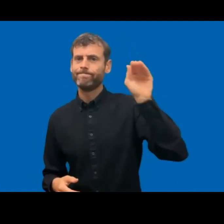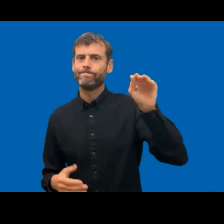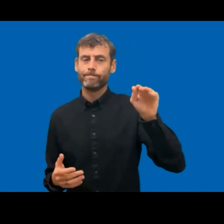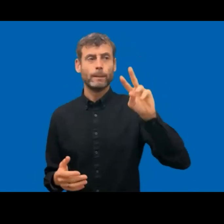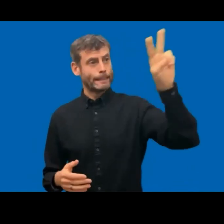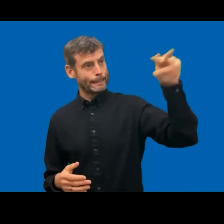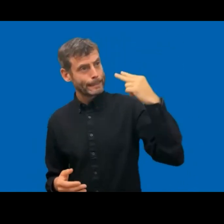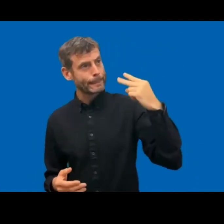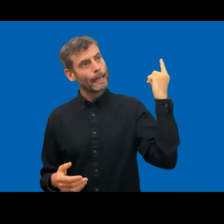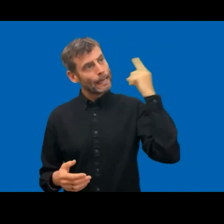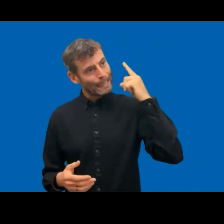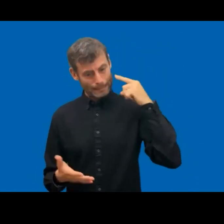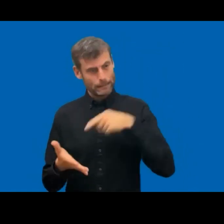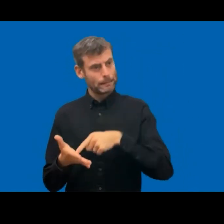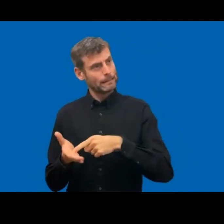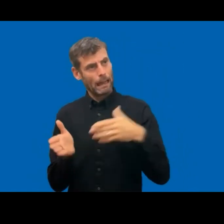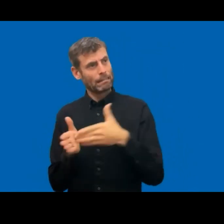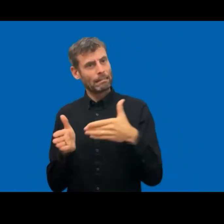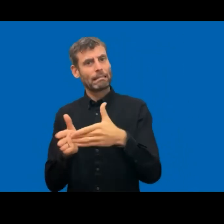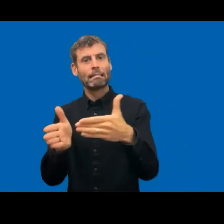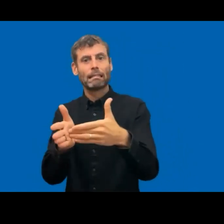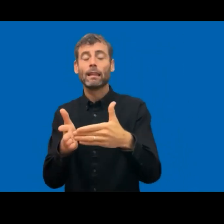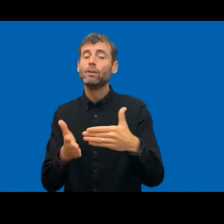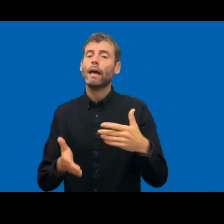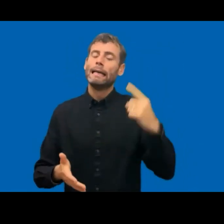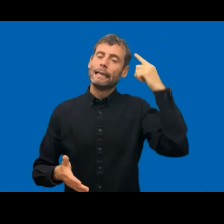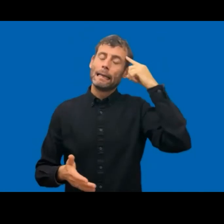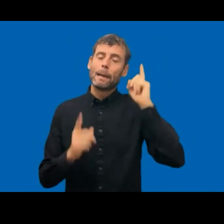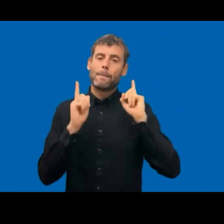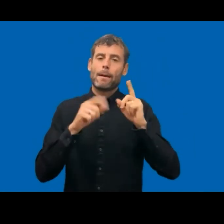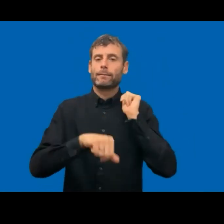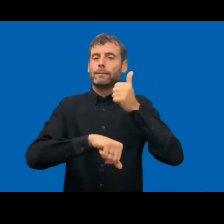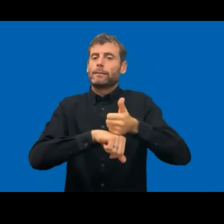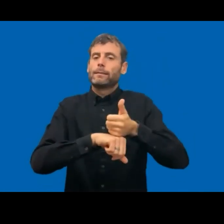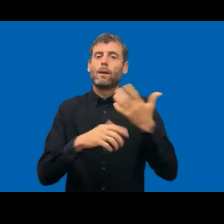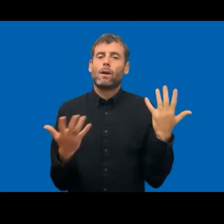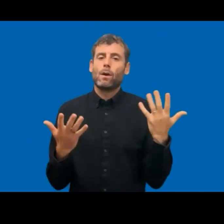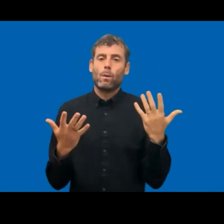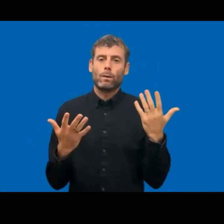but this year we have tested 40 solutions as a result of individual complaints. And